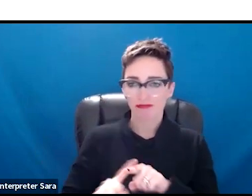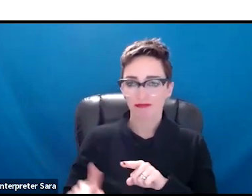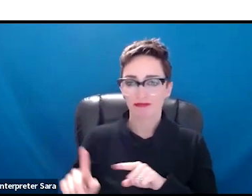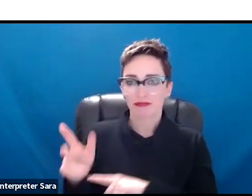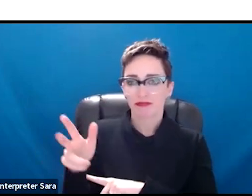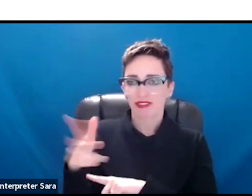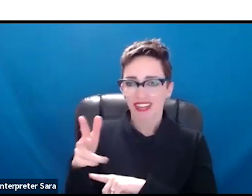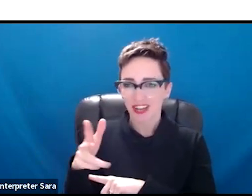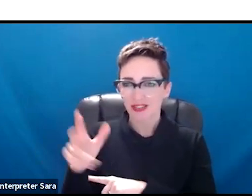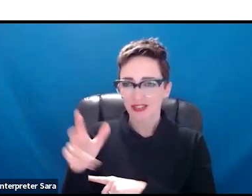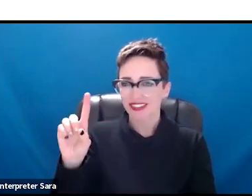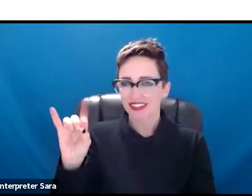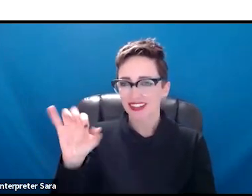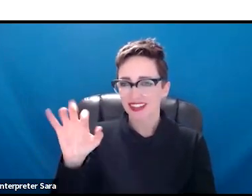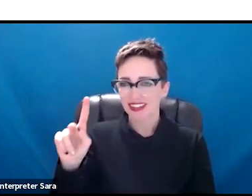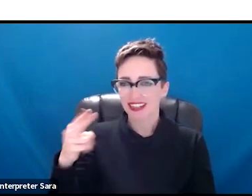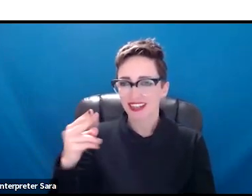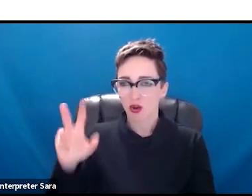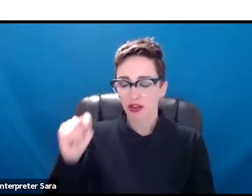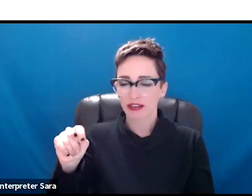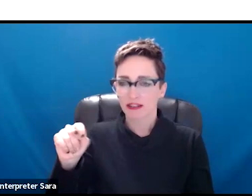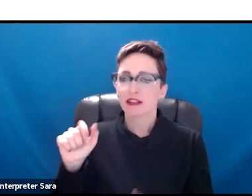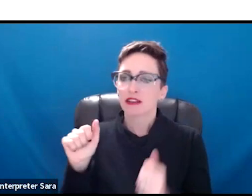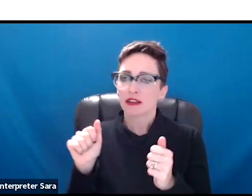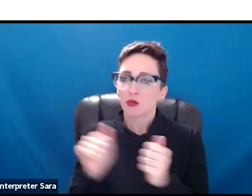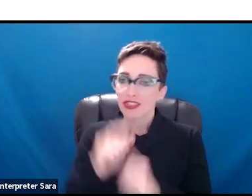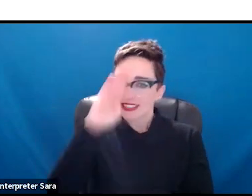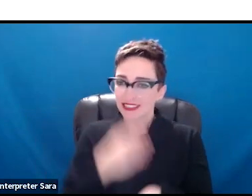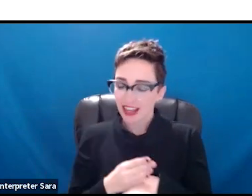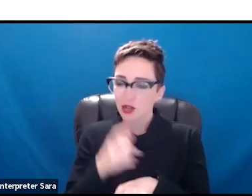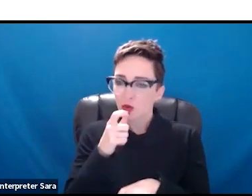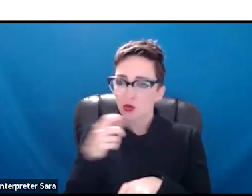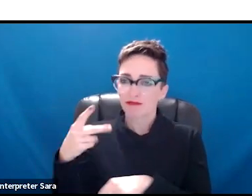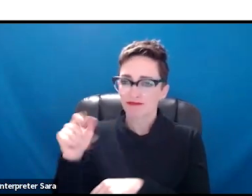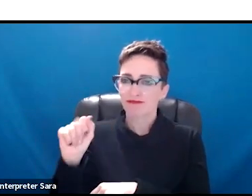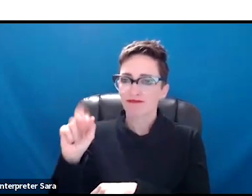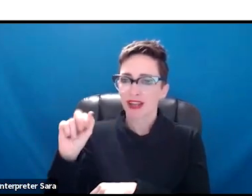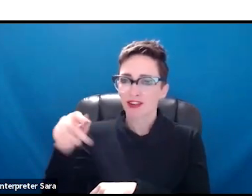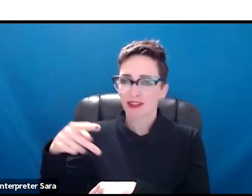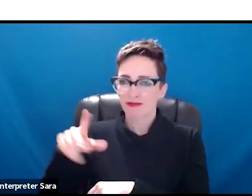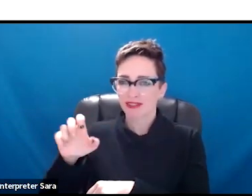pushing his paraplegic son, Rick, in an Ironman triathlon race